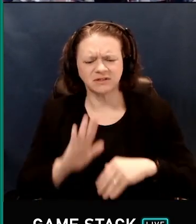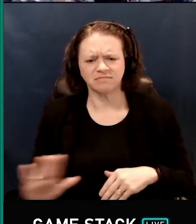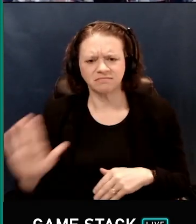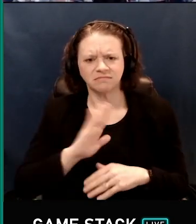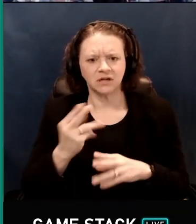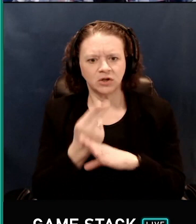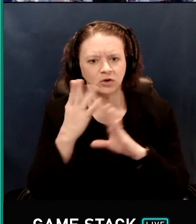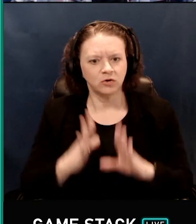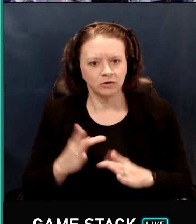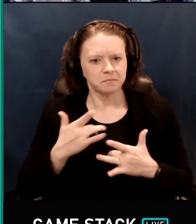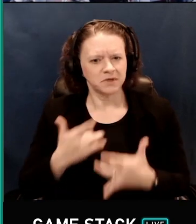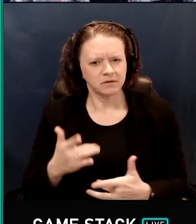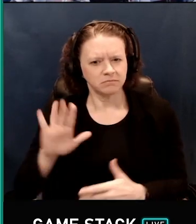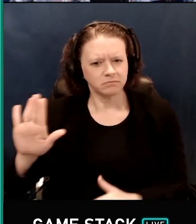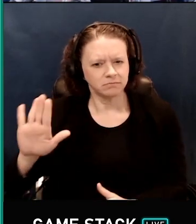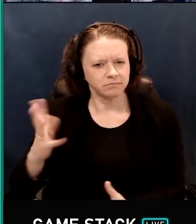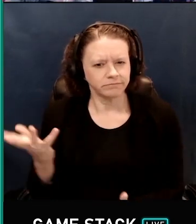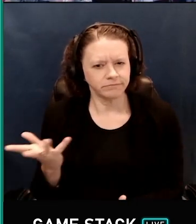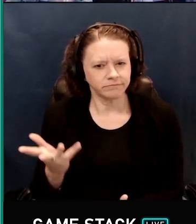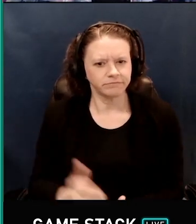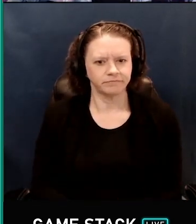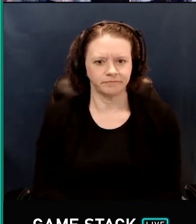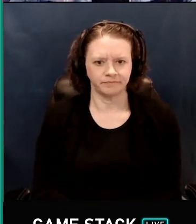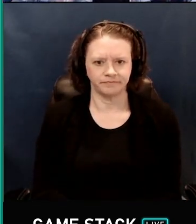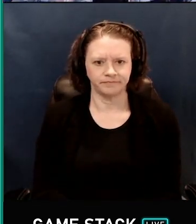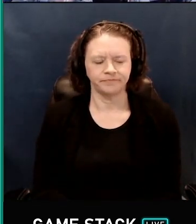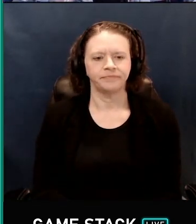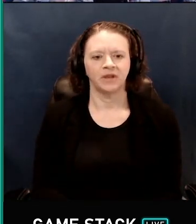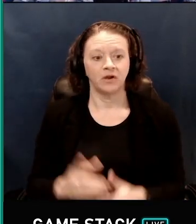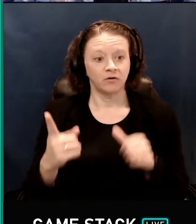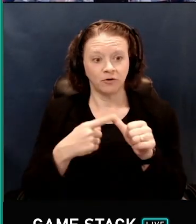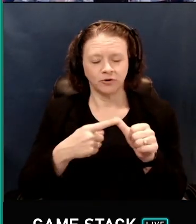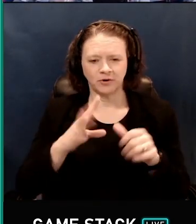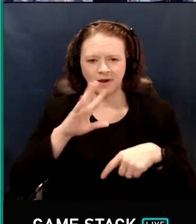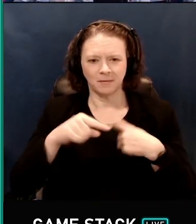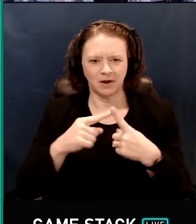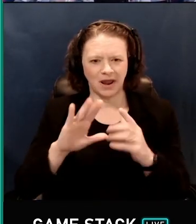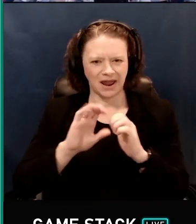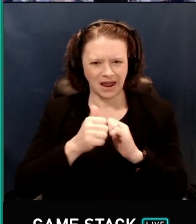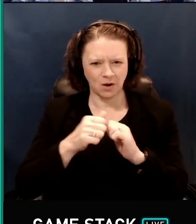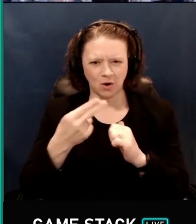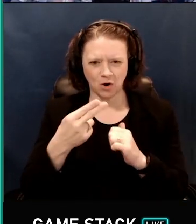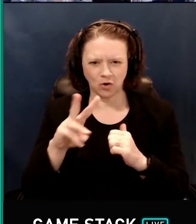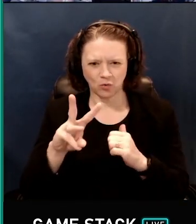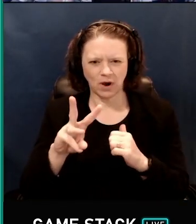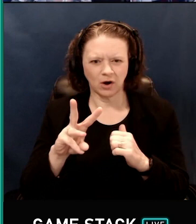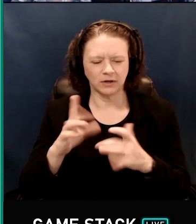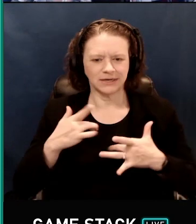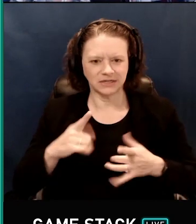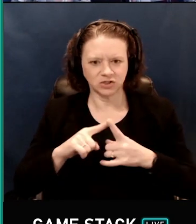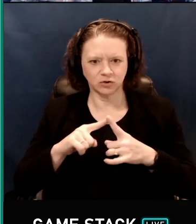to go and make that better. But first, let's talk about how hardware fuels gaming innovation. In the hardware space